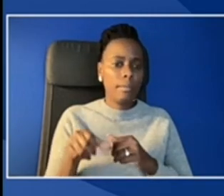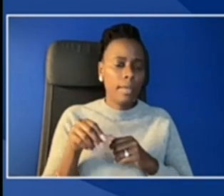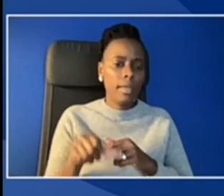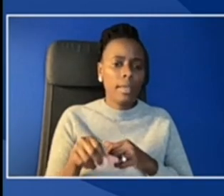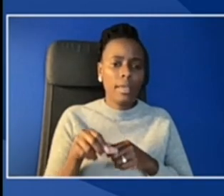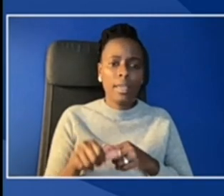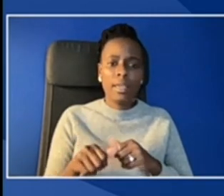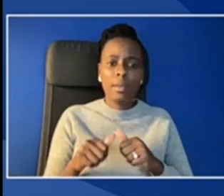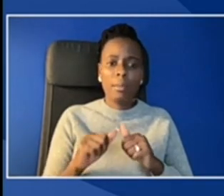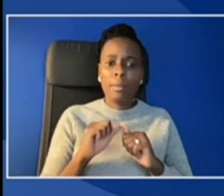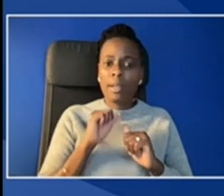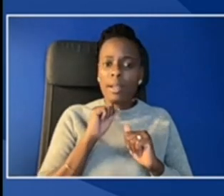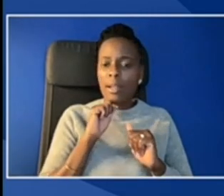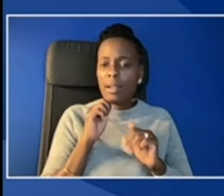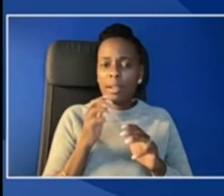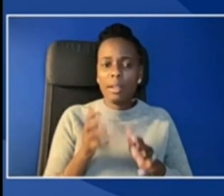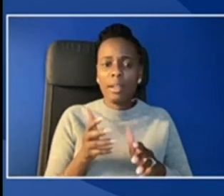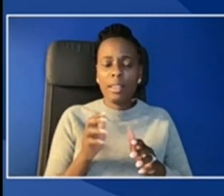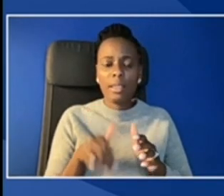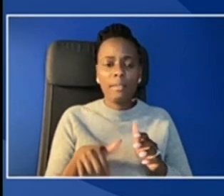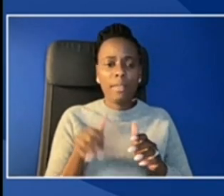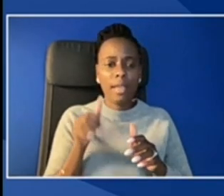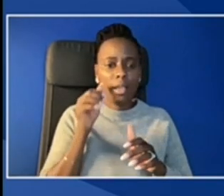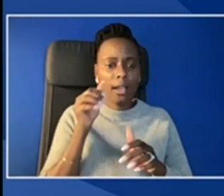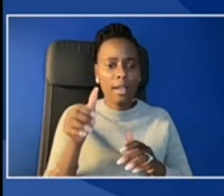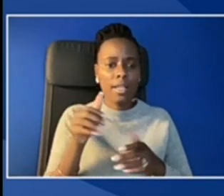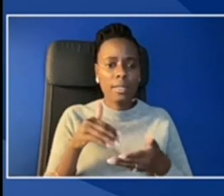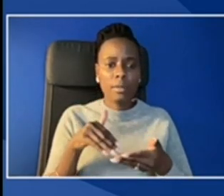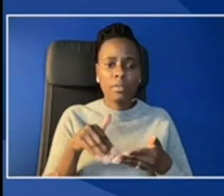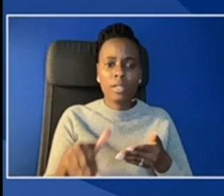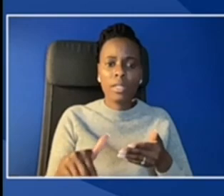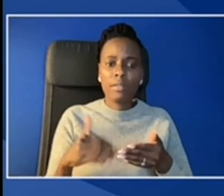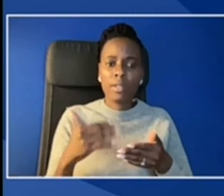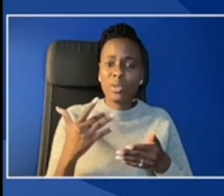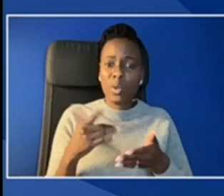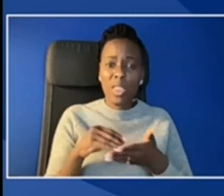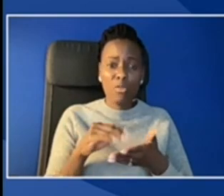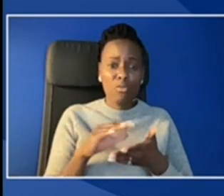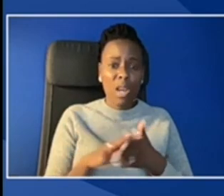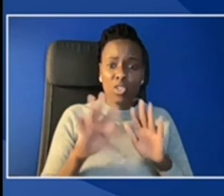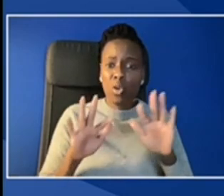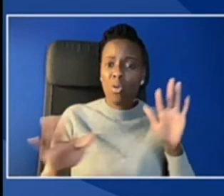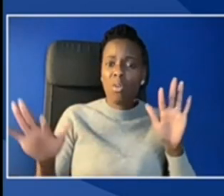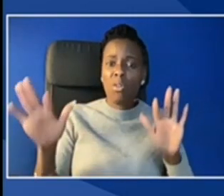that comes before forgiveness, because these records are all over the place and not accurate, and the burden is to prove-